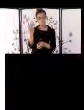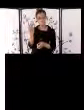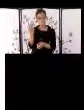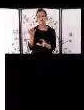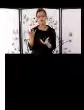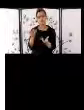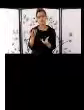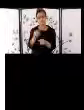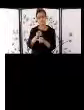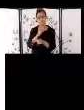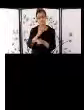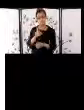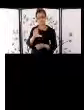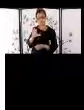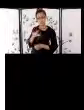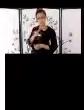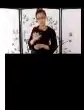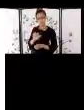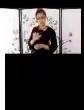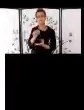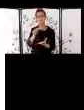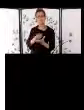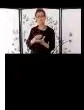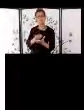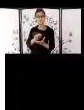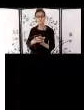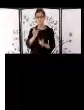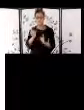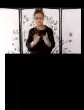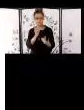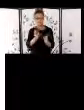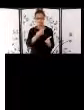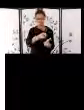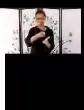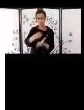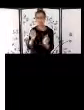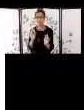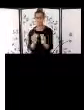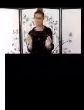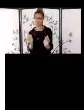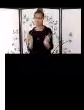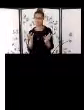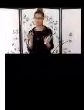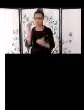on behalf of the citizens of Calgary. The assessment committees for our programs have